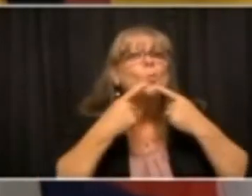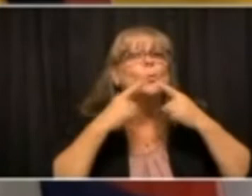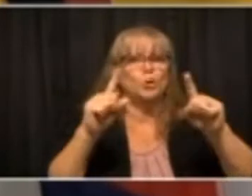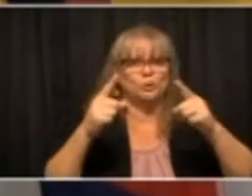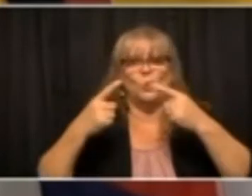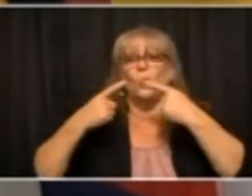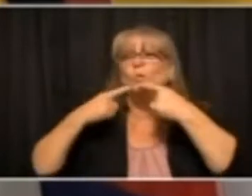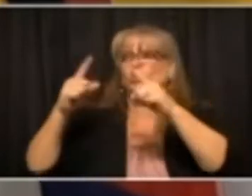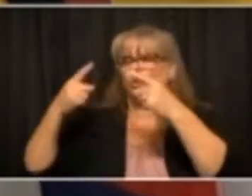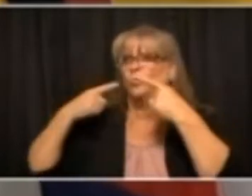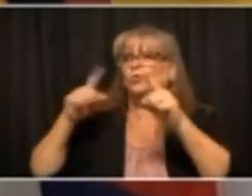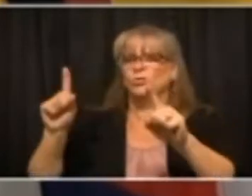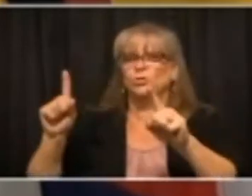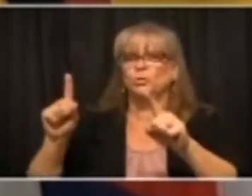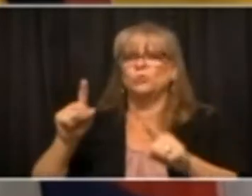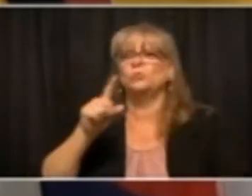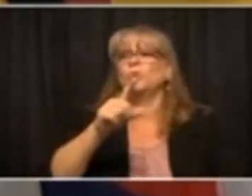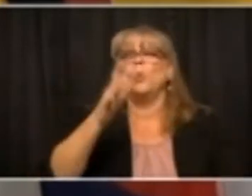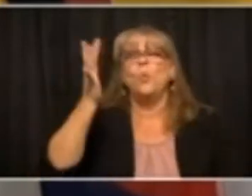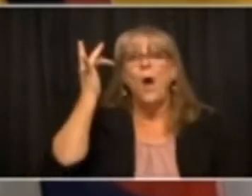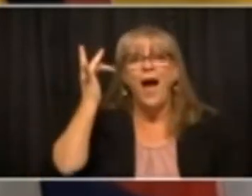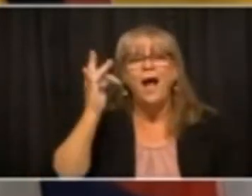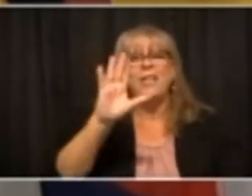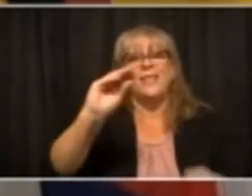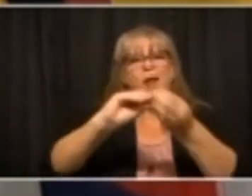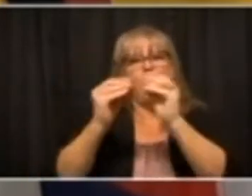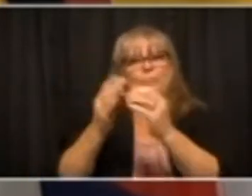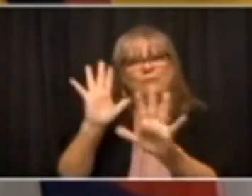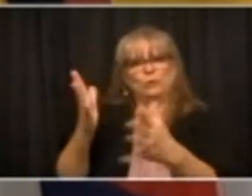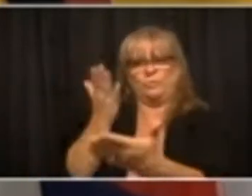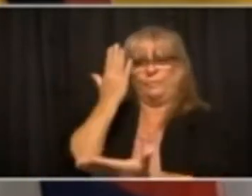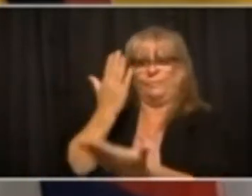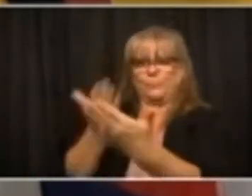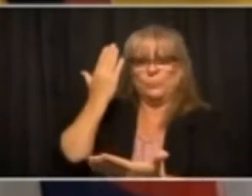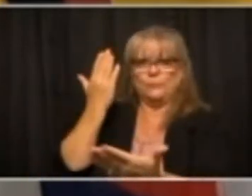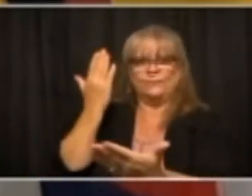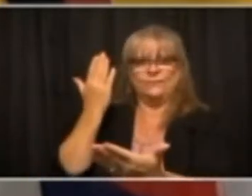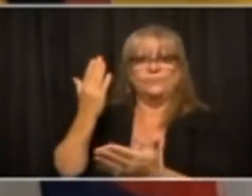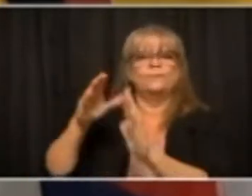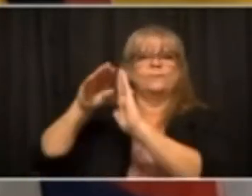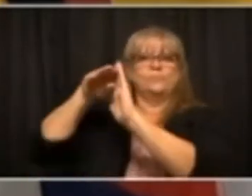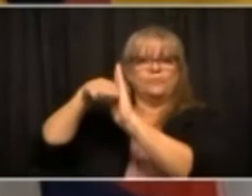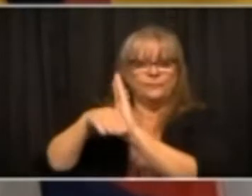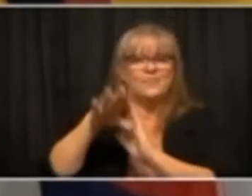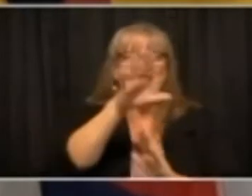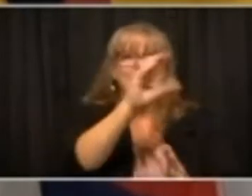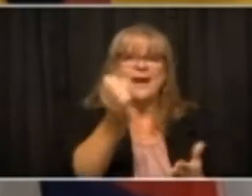also reflected in our stronger economic recovery thus far